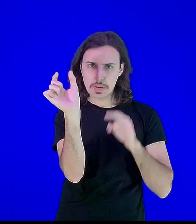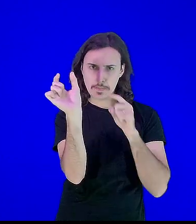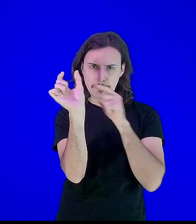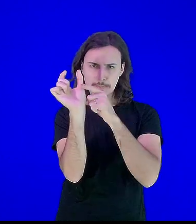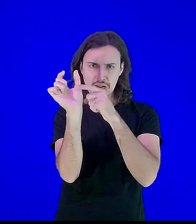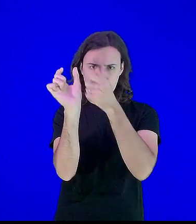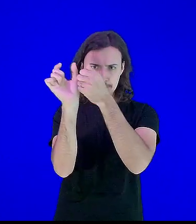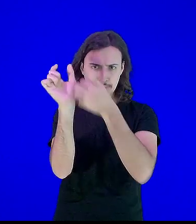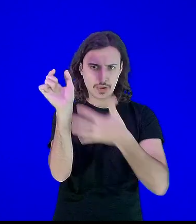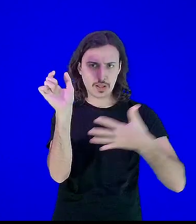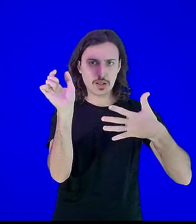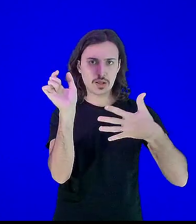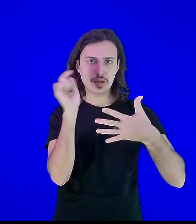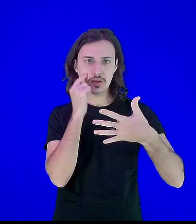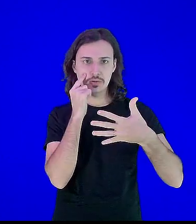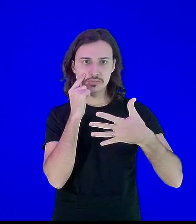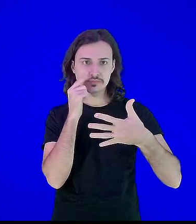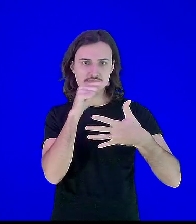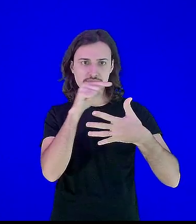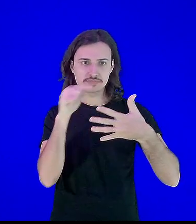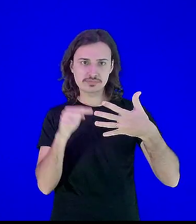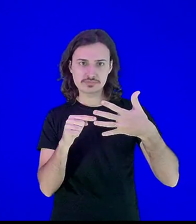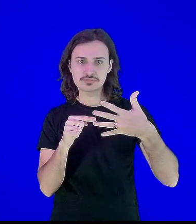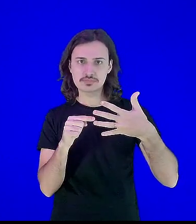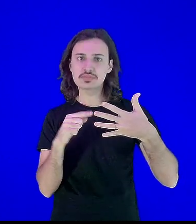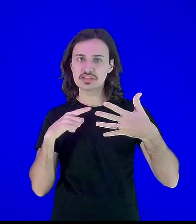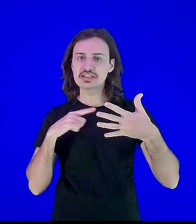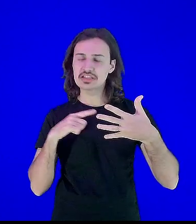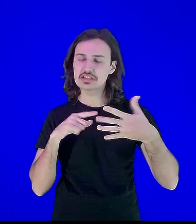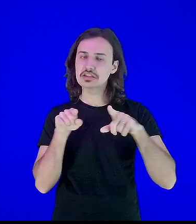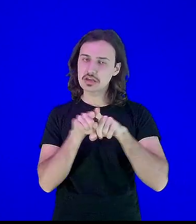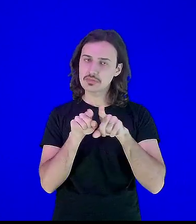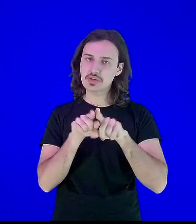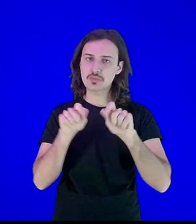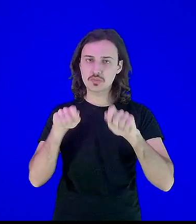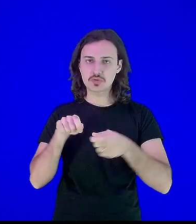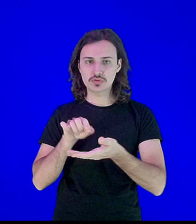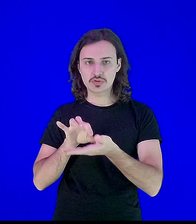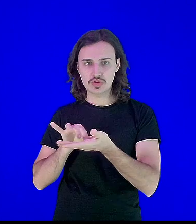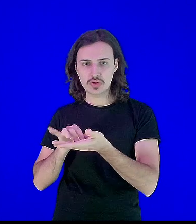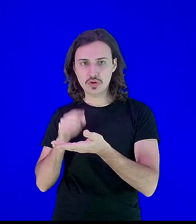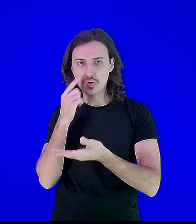I'm going to use it so, it's, for me, a Mac user "command" and "return"